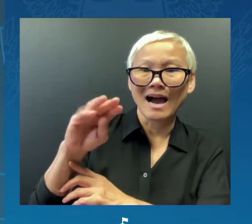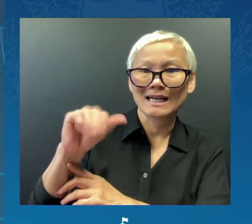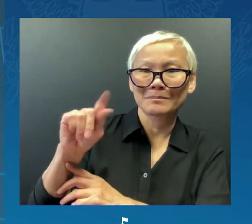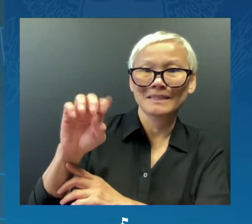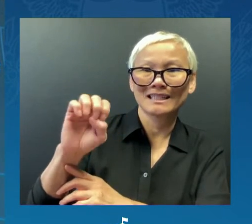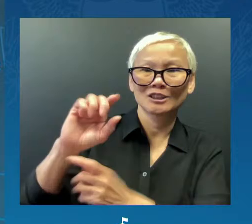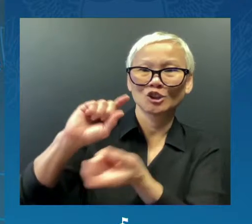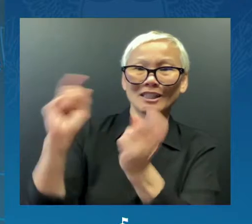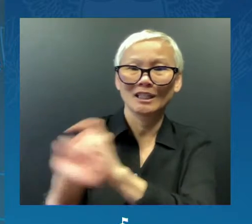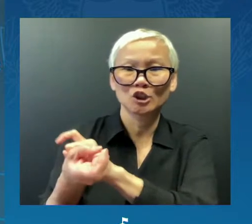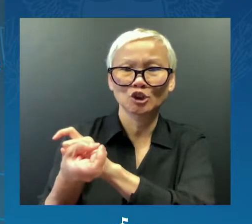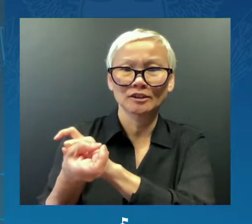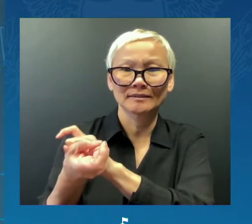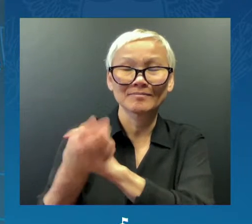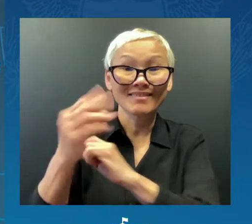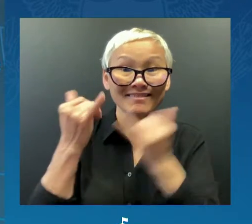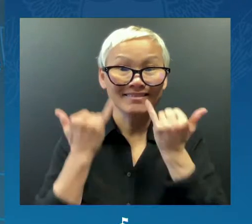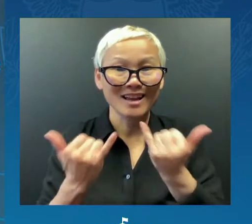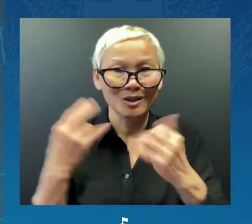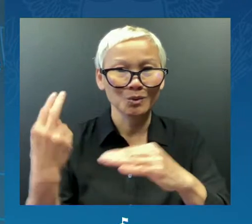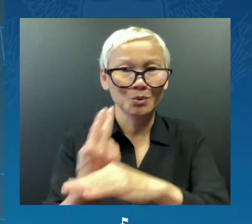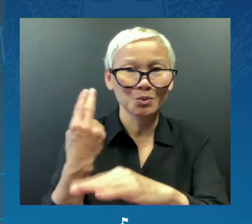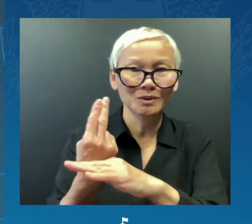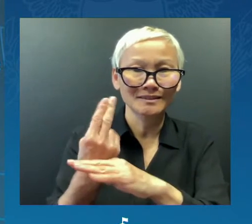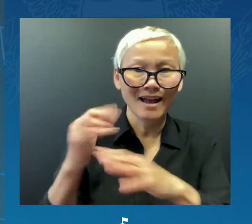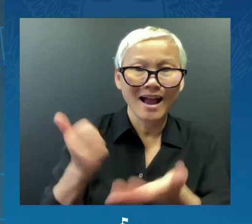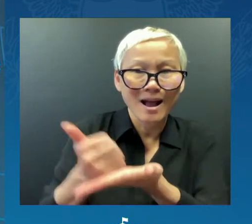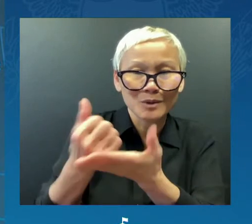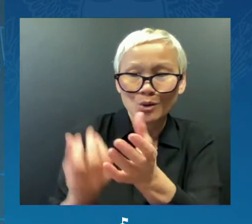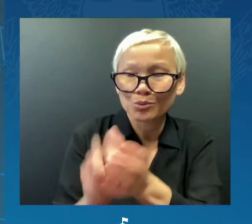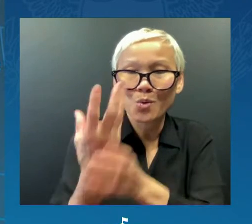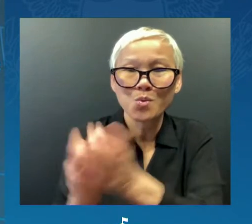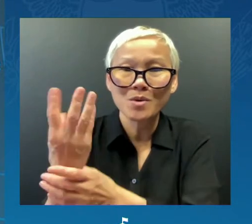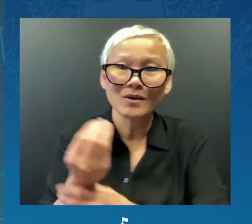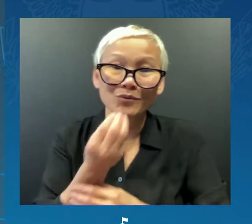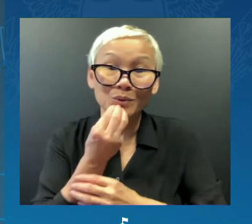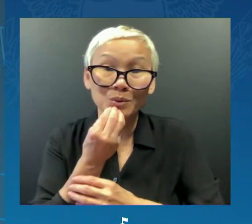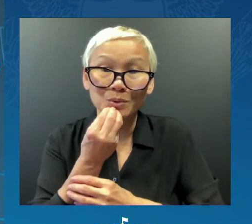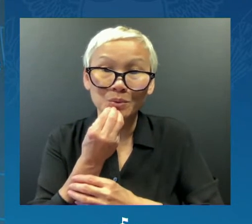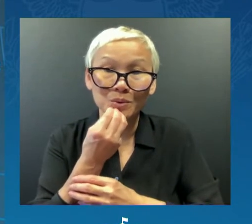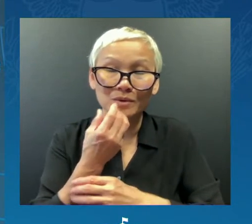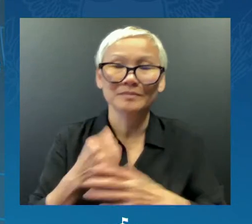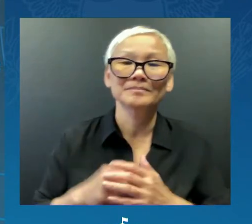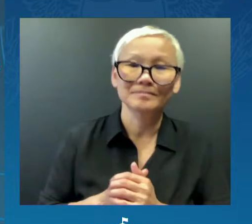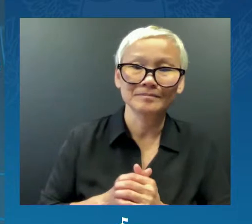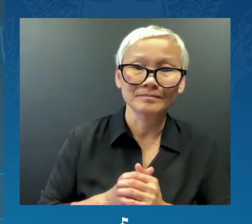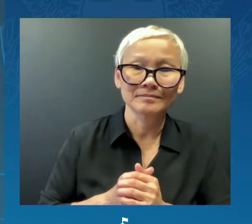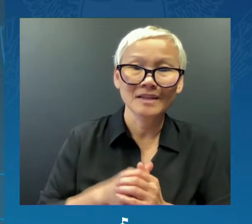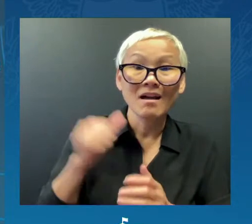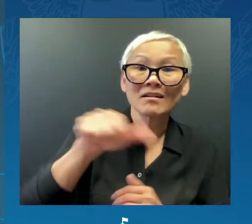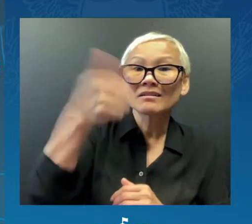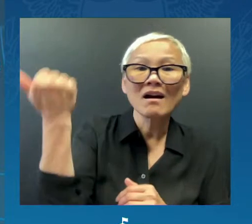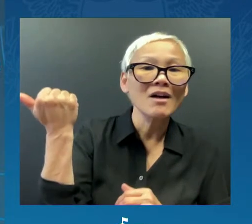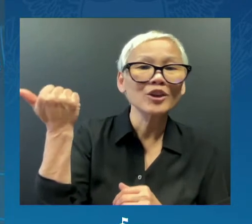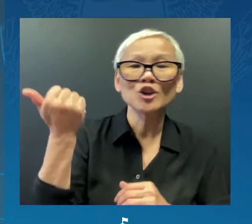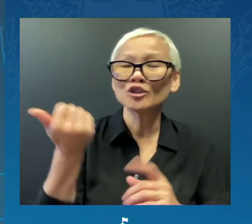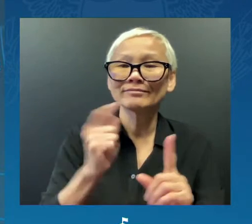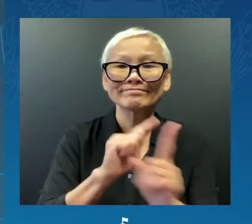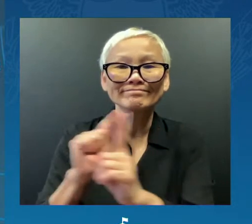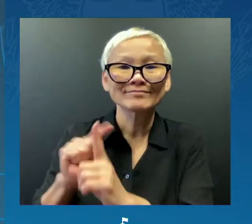or the Nigerian fintech company that created a digital store at the height of the COVID-19 pandemic,